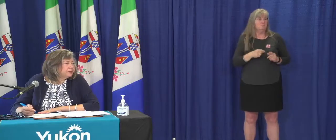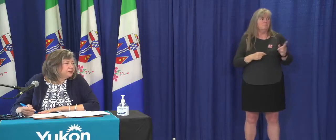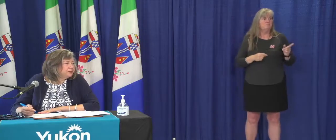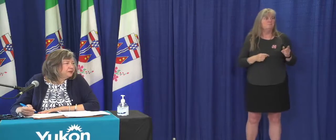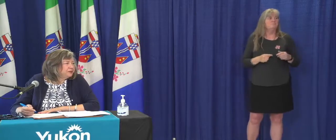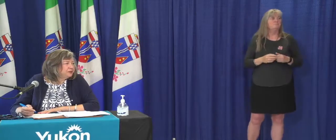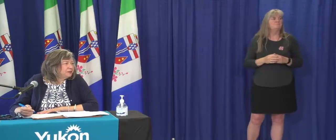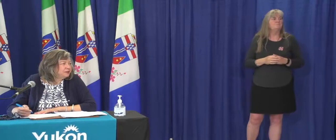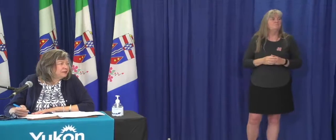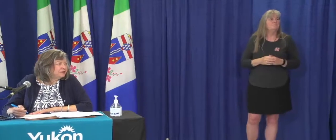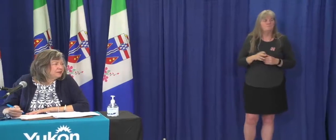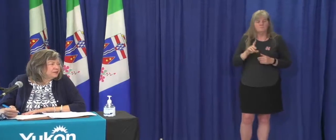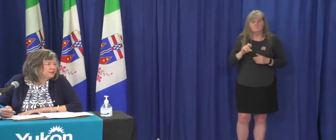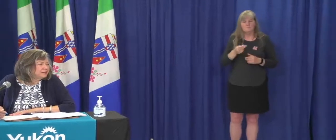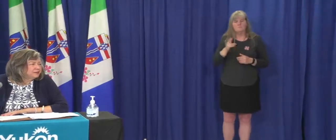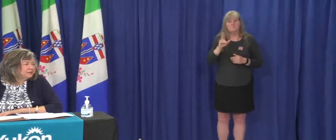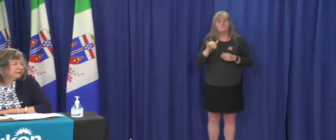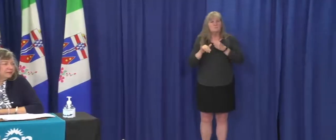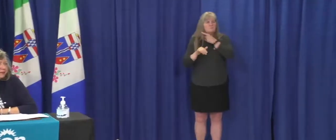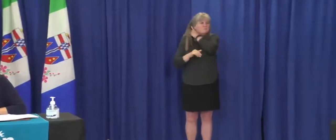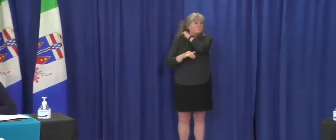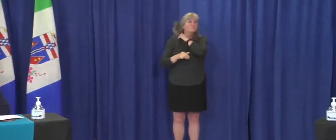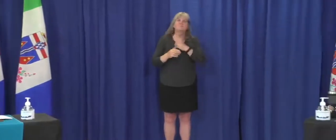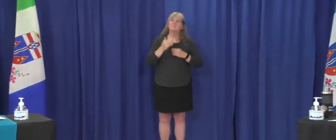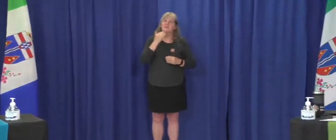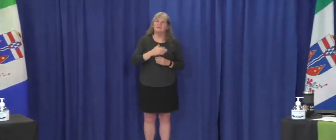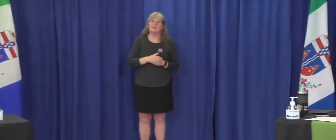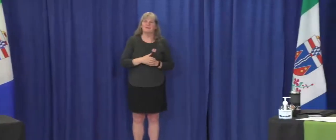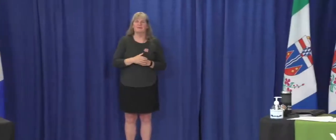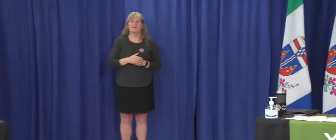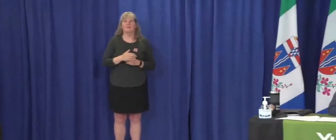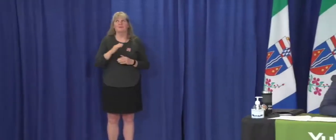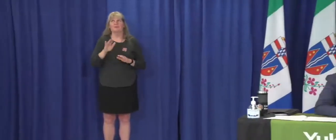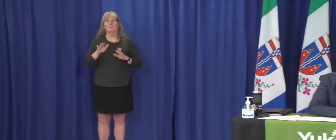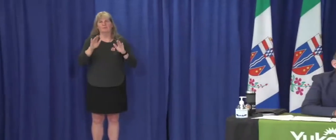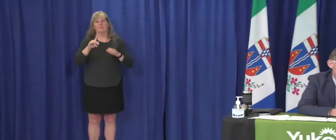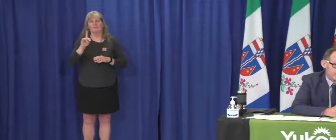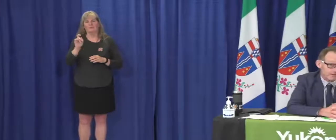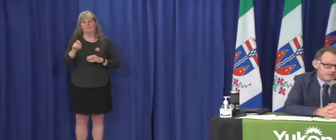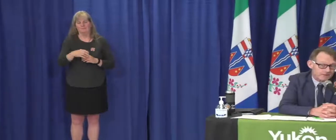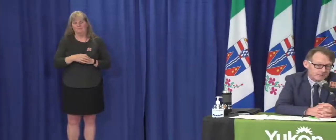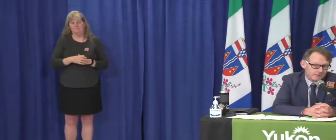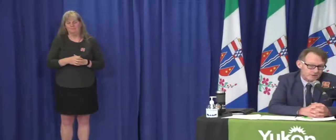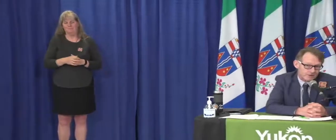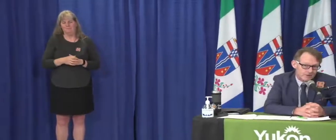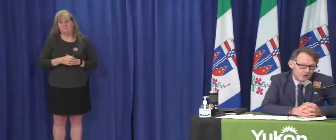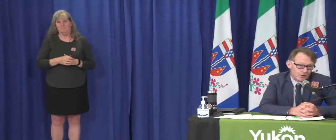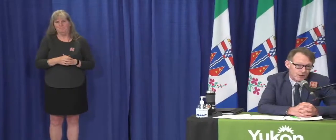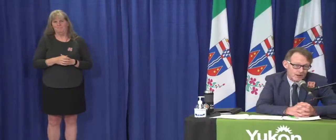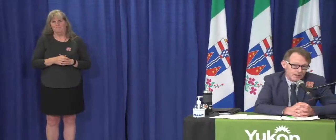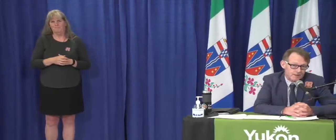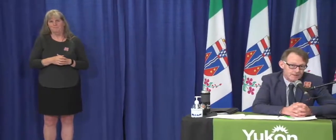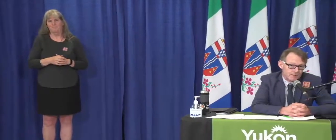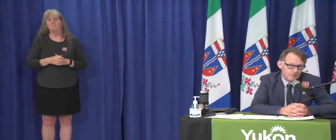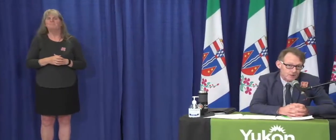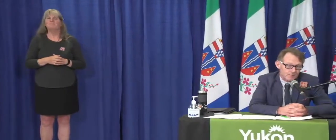cases and there are reported? That's a good question.